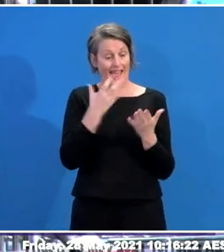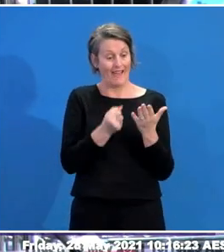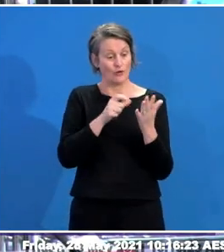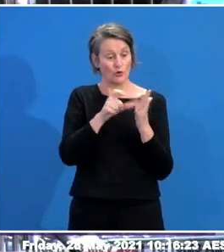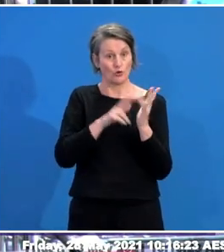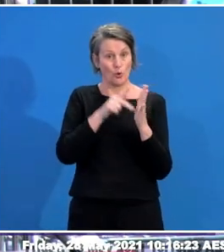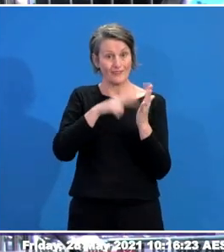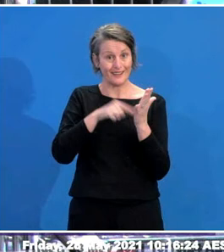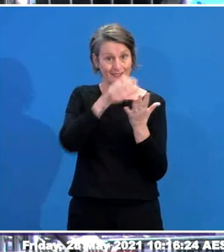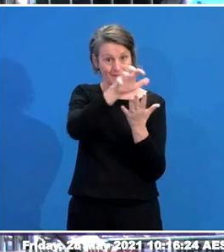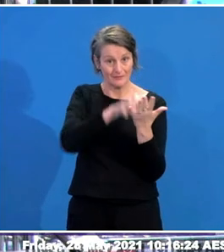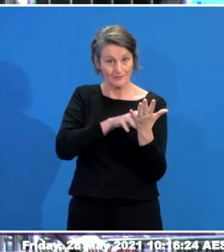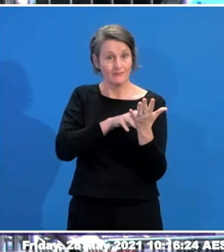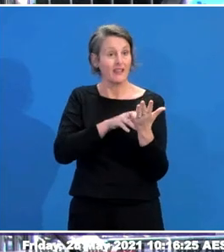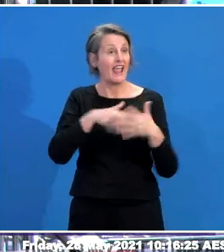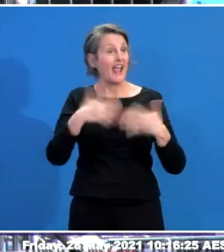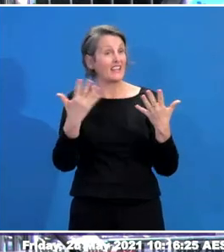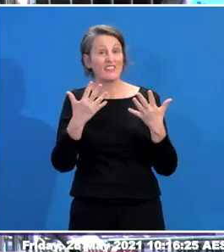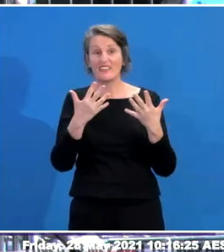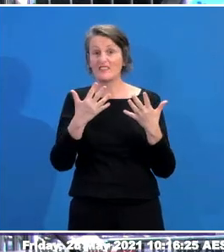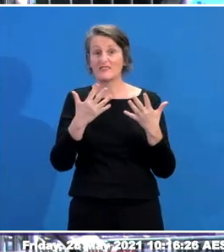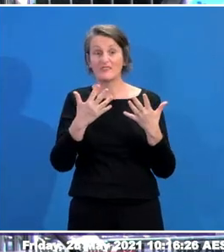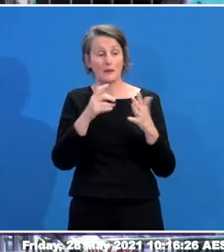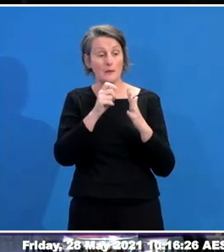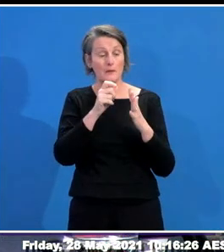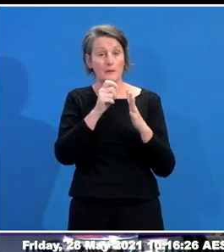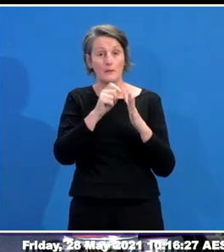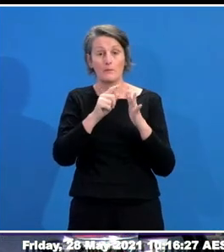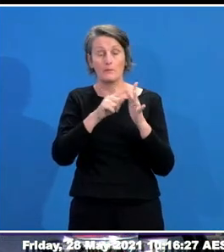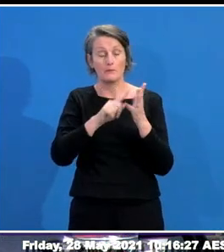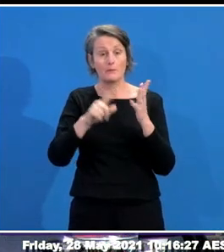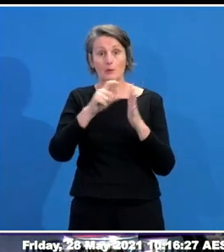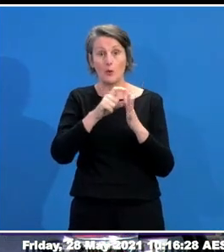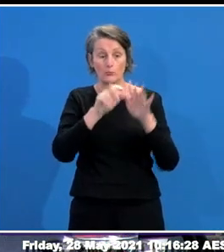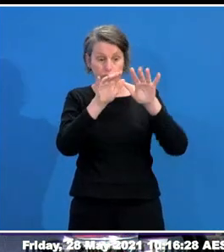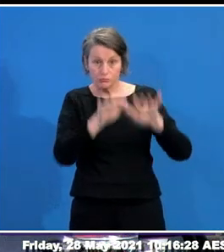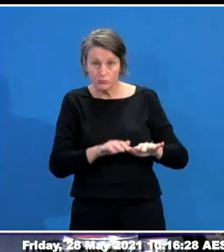reports that Ms Piaud prepared; isn't that right? I don't believe that that was the primary purpose, no.